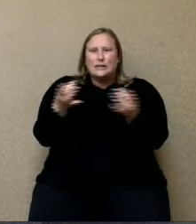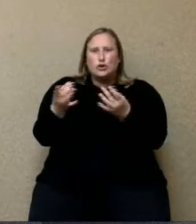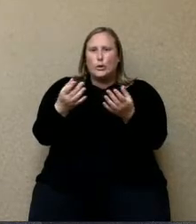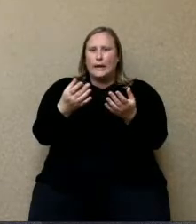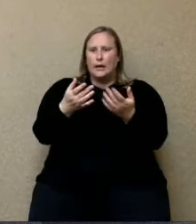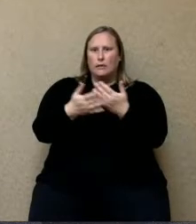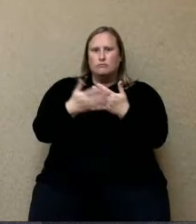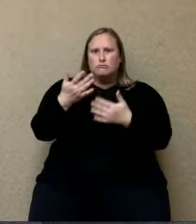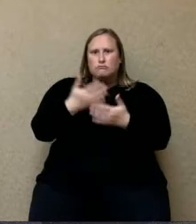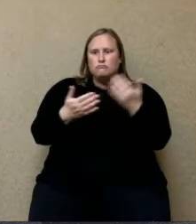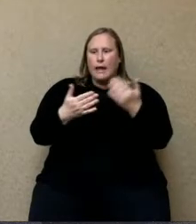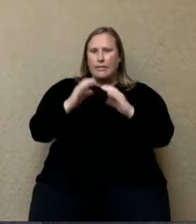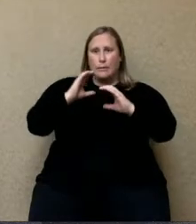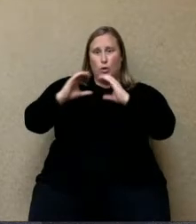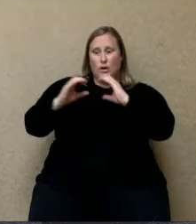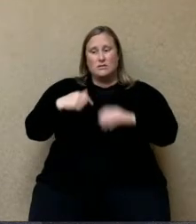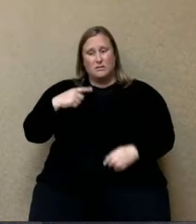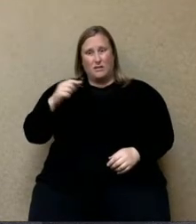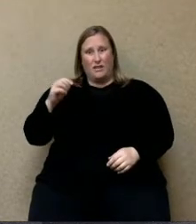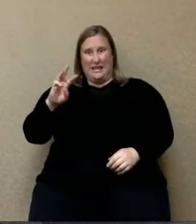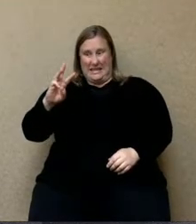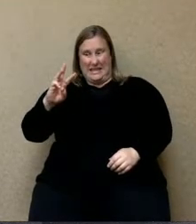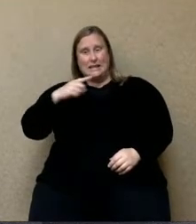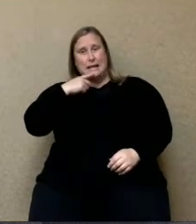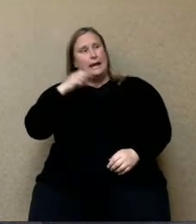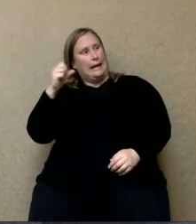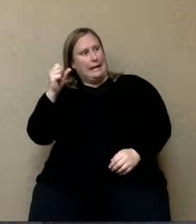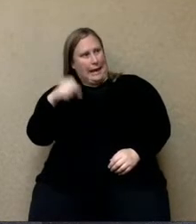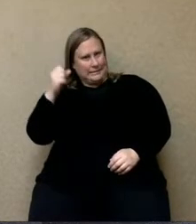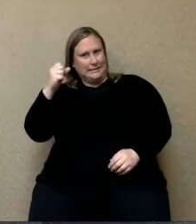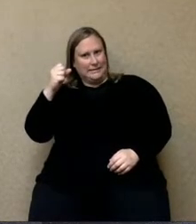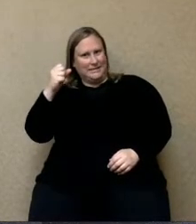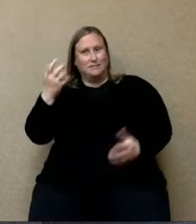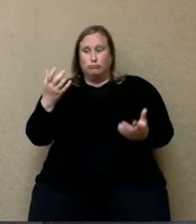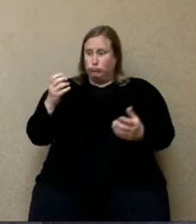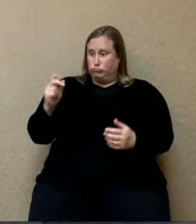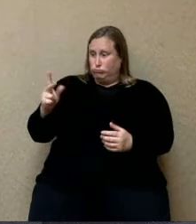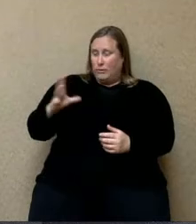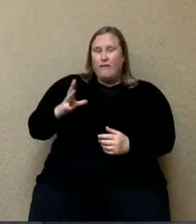And they all said, yes, so we didn't have to even go to any of the other members.